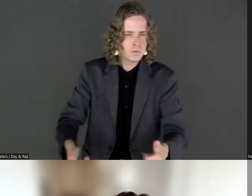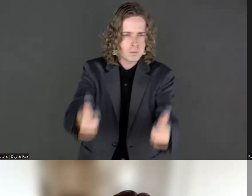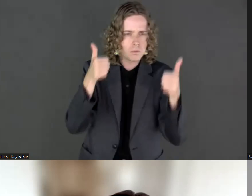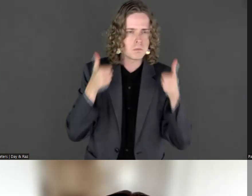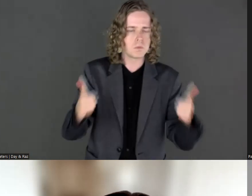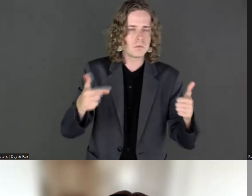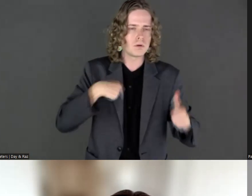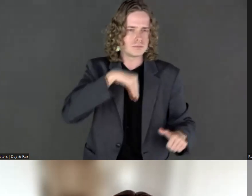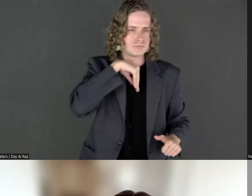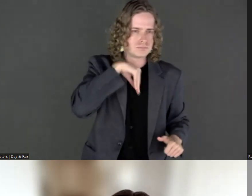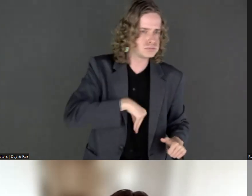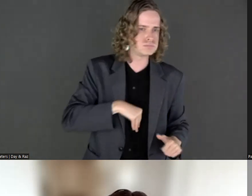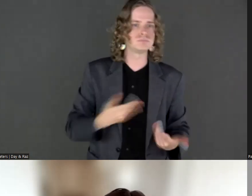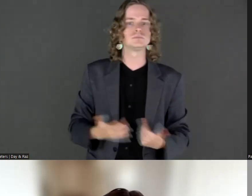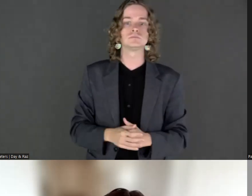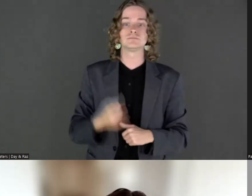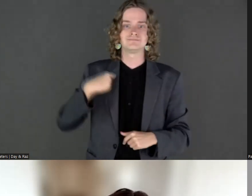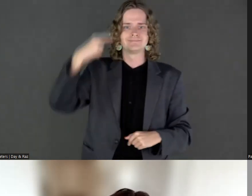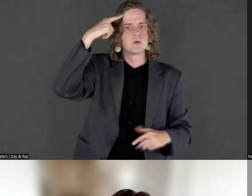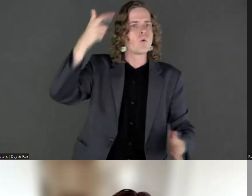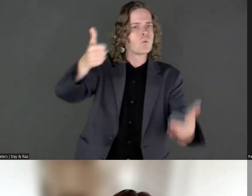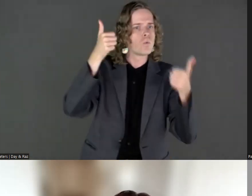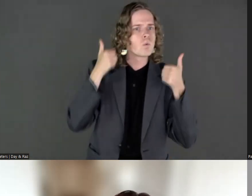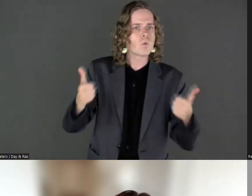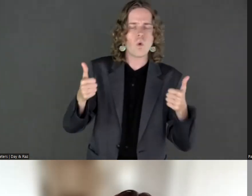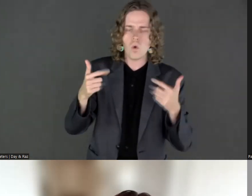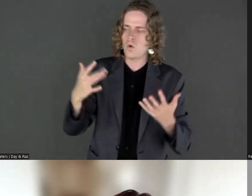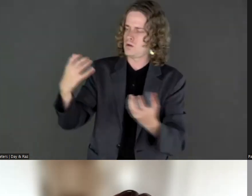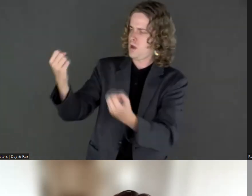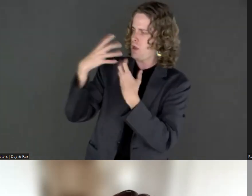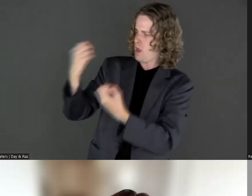to learn from all of your experiences at country level. And I think today's event